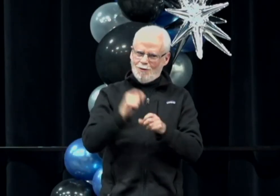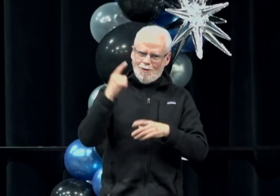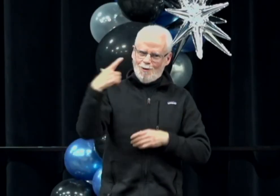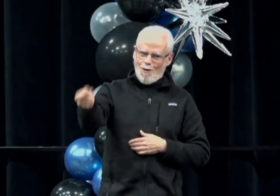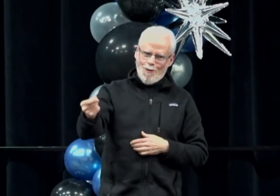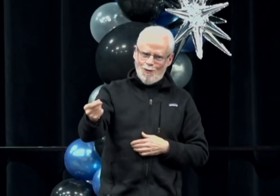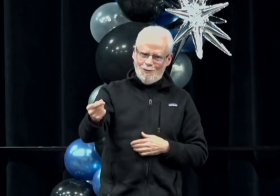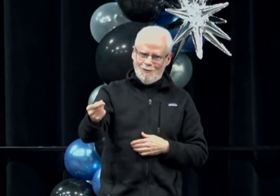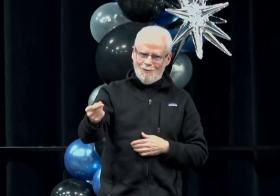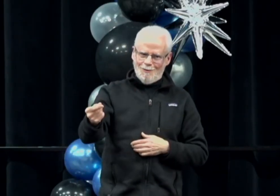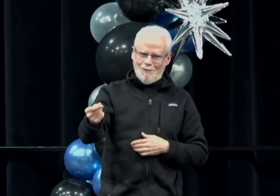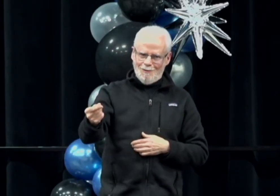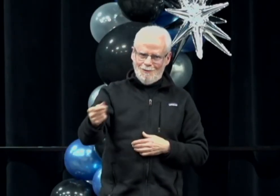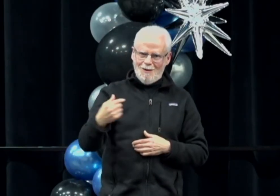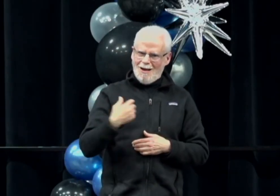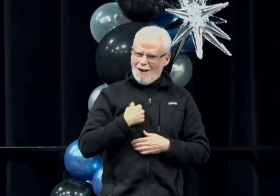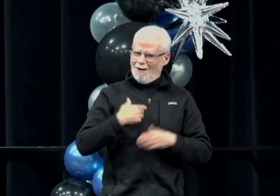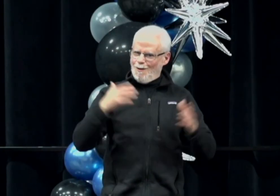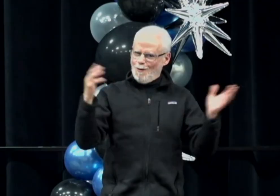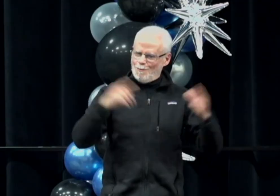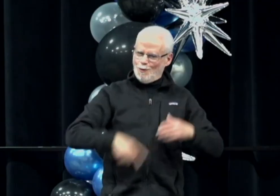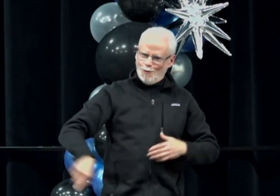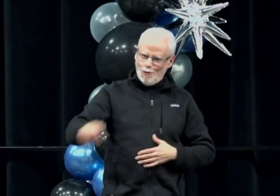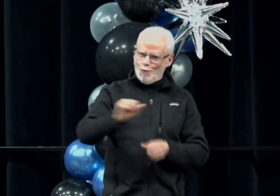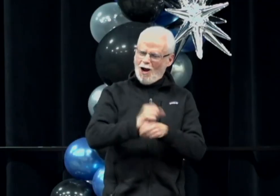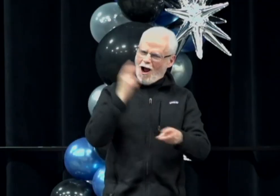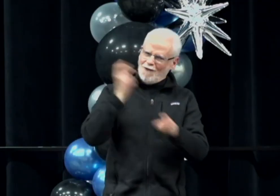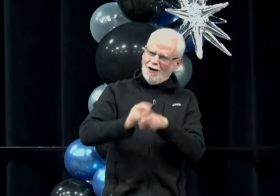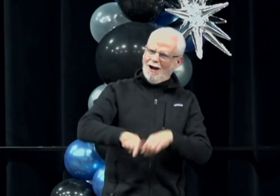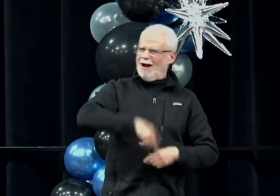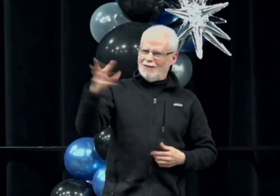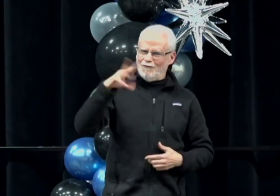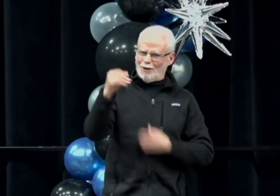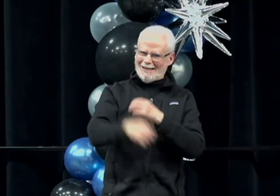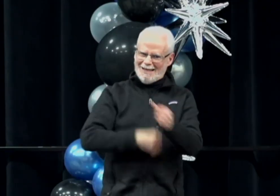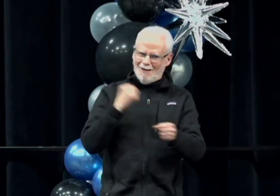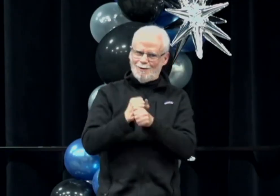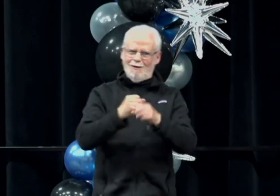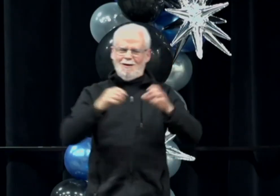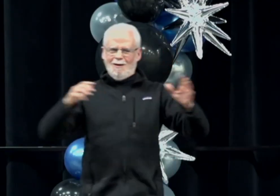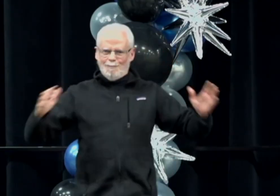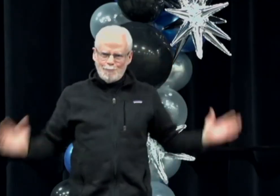State of Minnesota. We have come a long way, but there’s still more work to come.